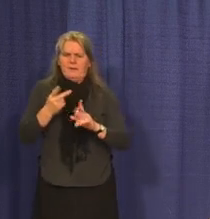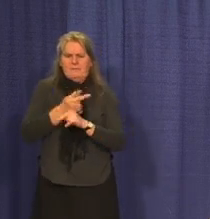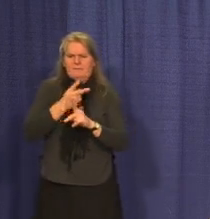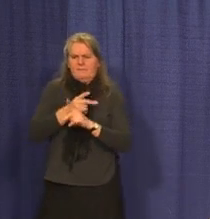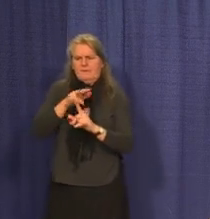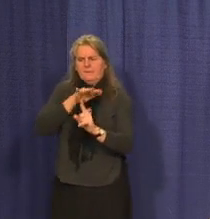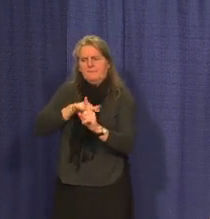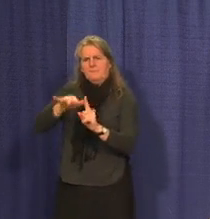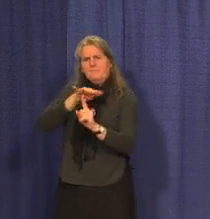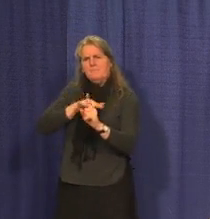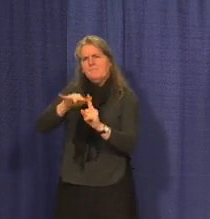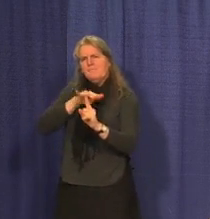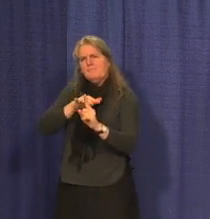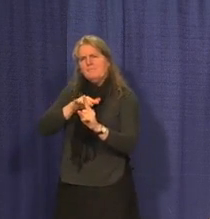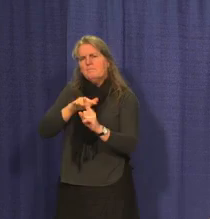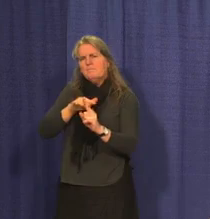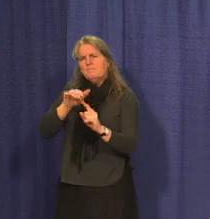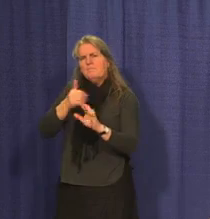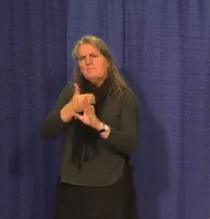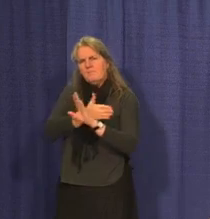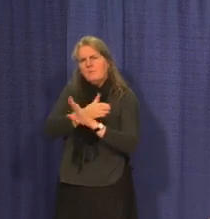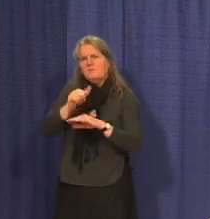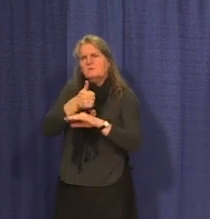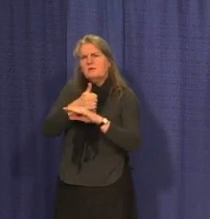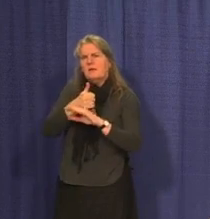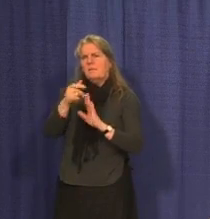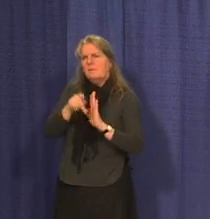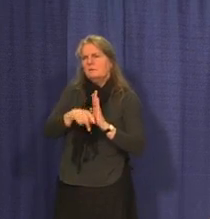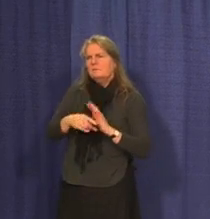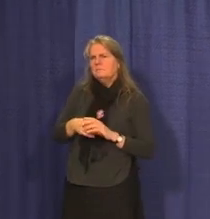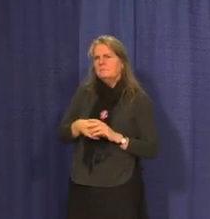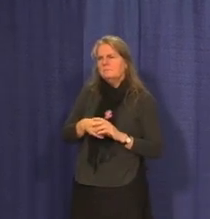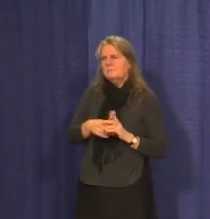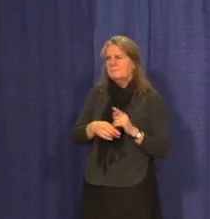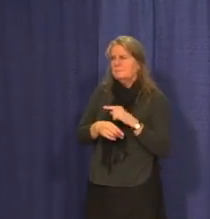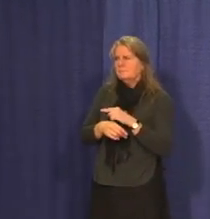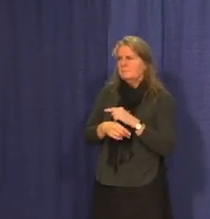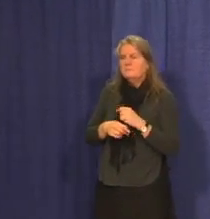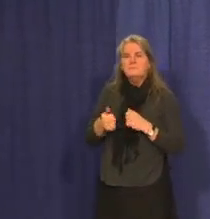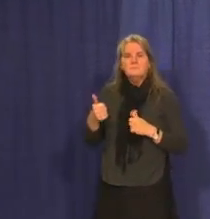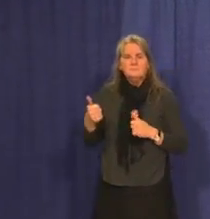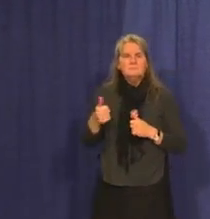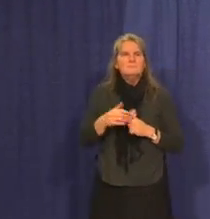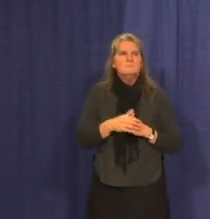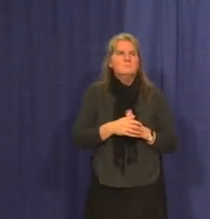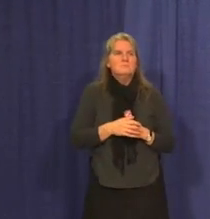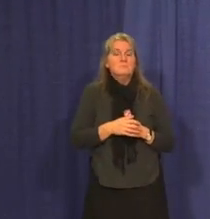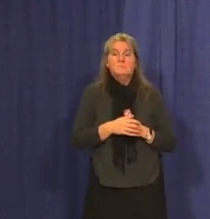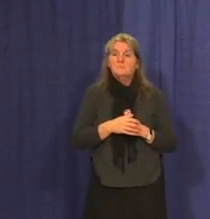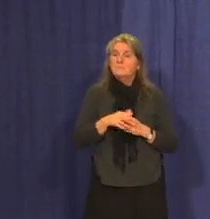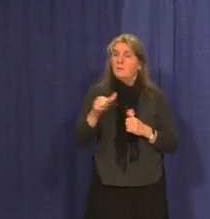there be a change toward territorial mask policy.